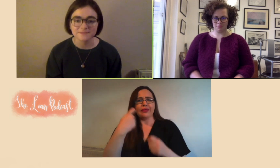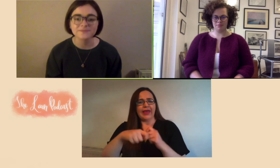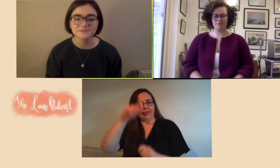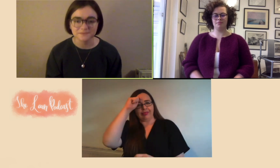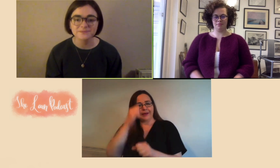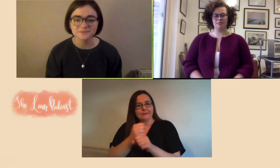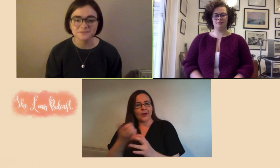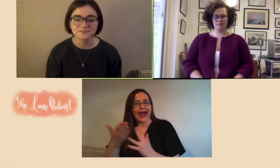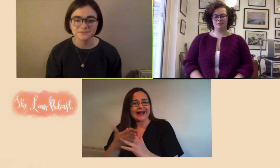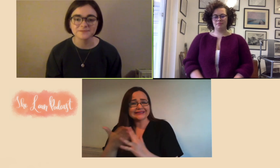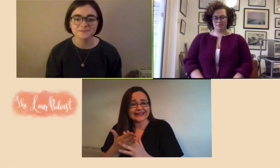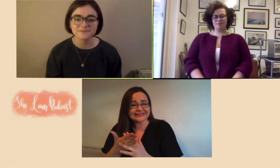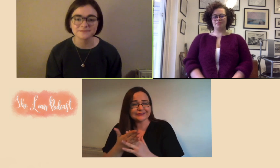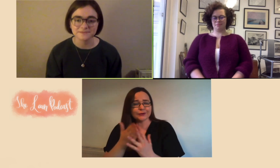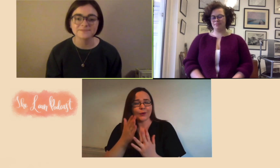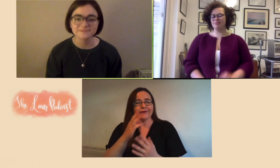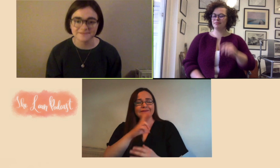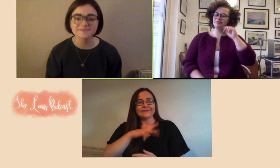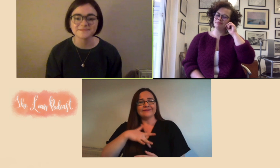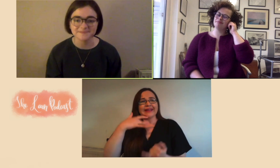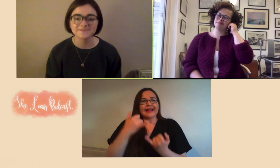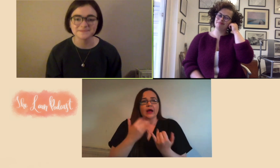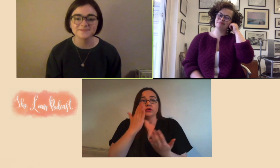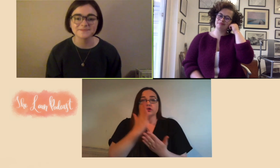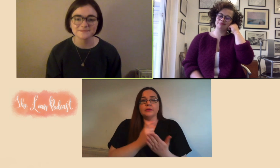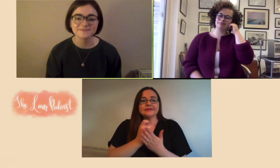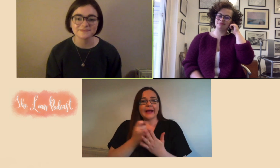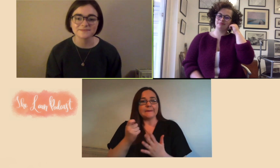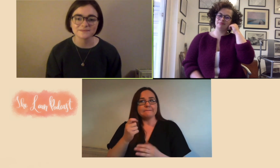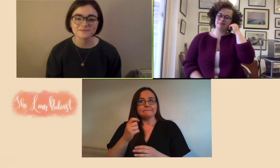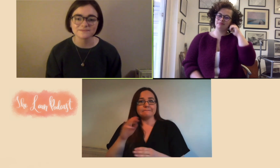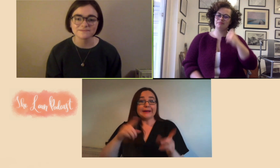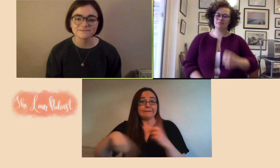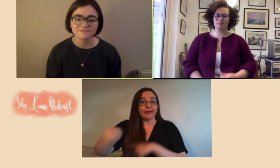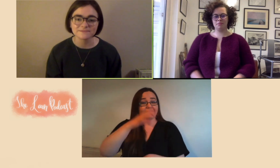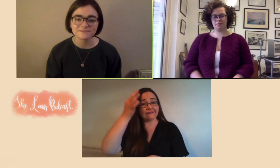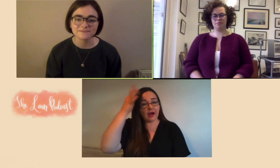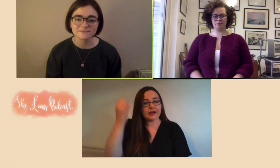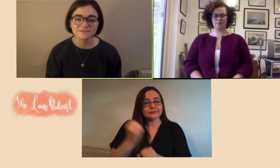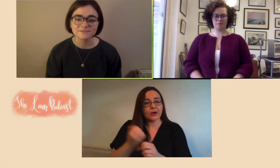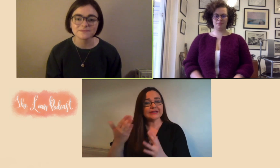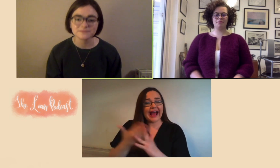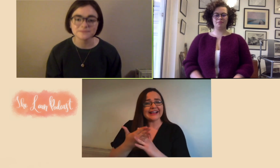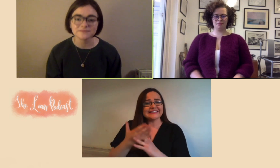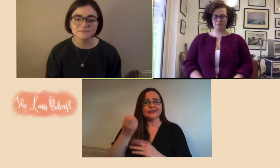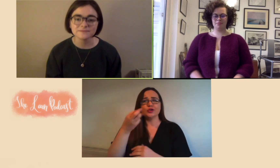and healthy and kind of accessibility fell behind. So, I suppose at the same time, people do kind of forget